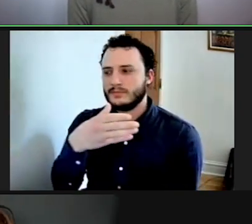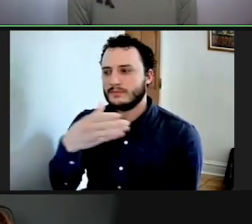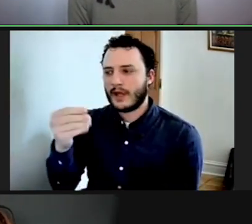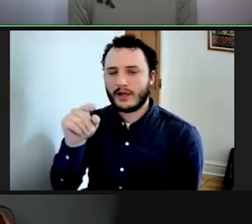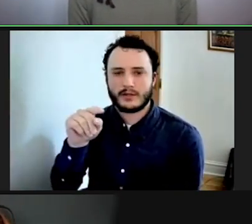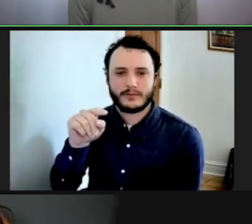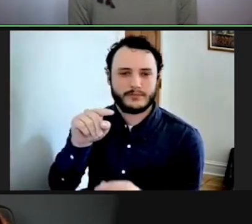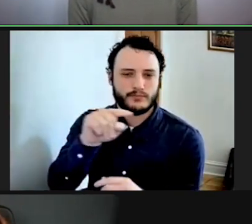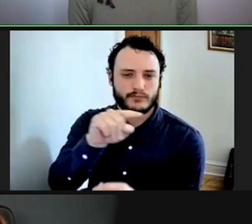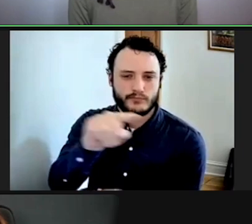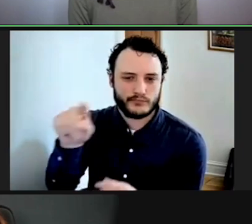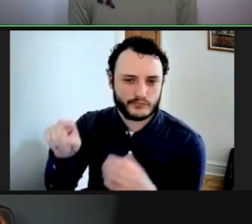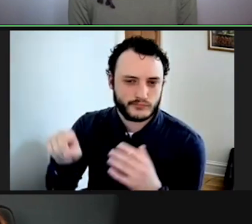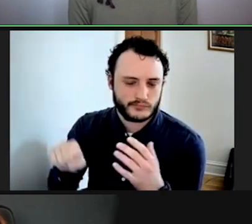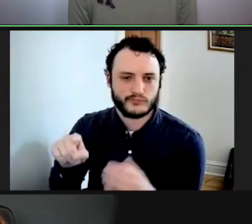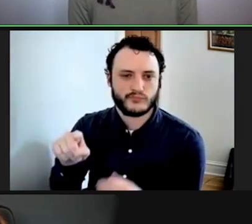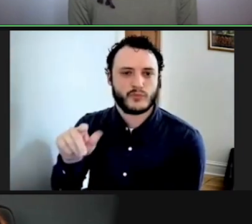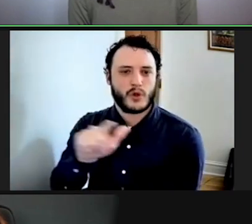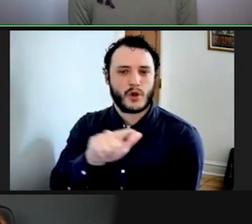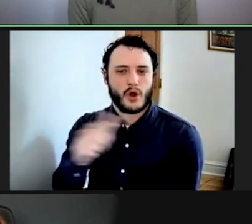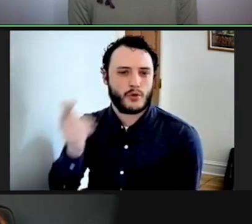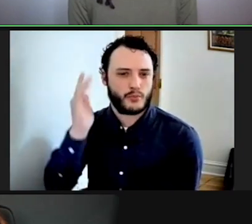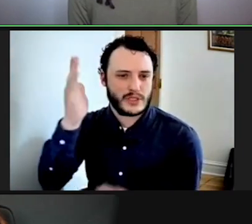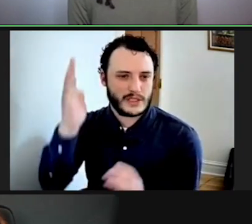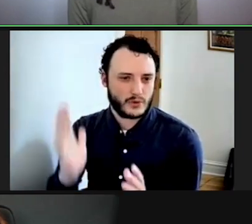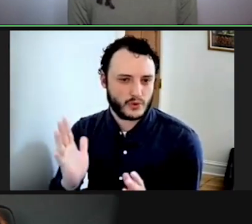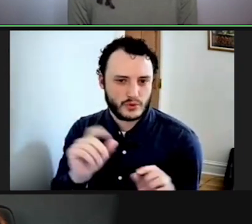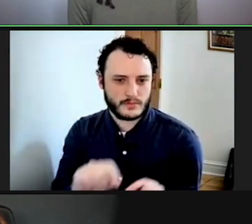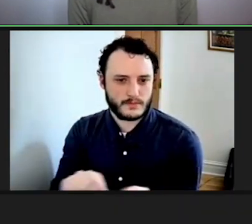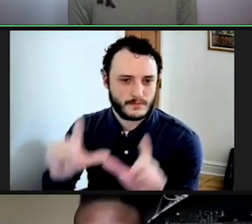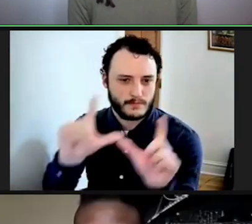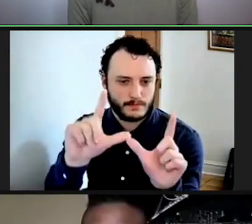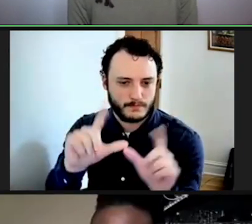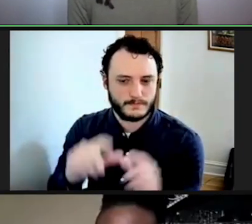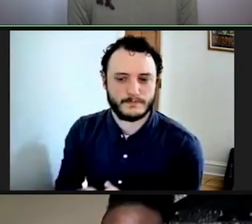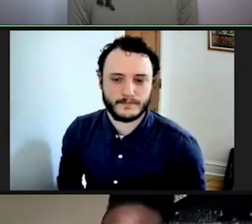on screen and each of those presenters